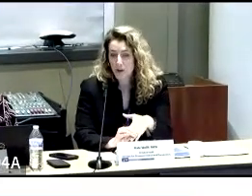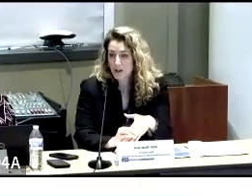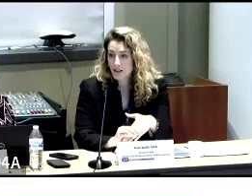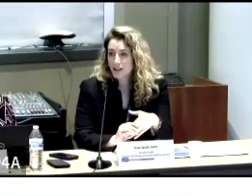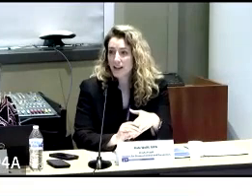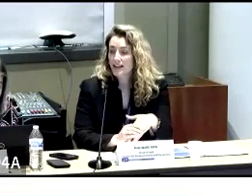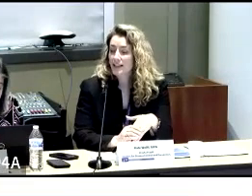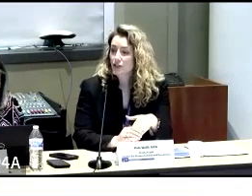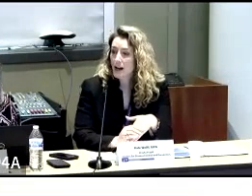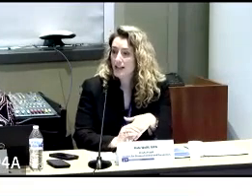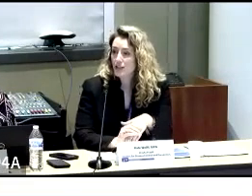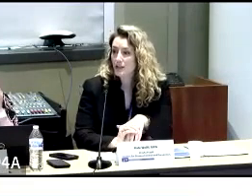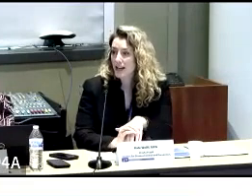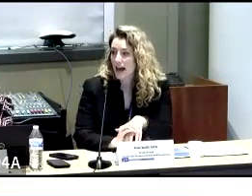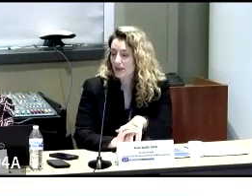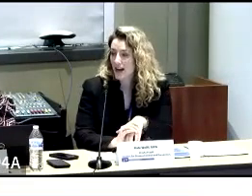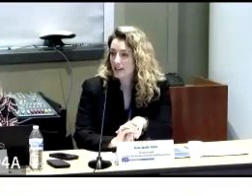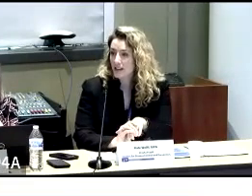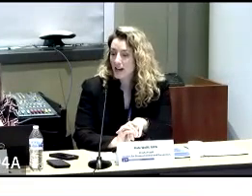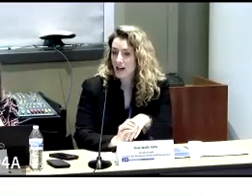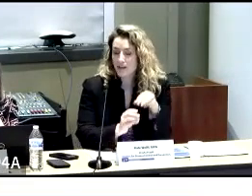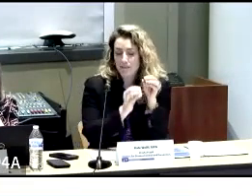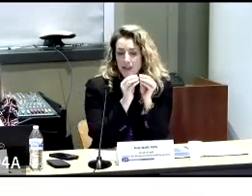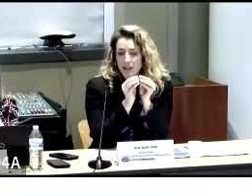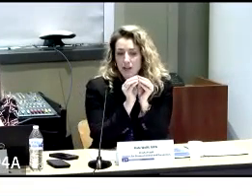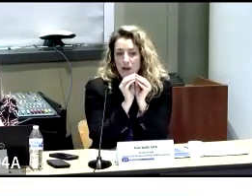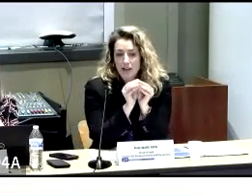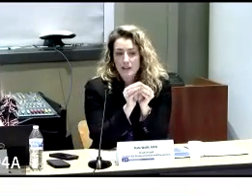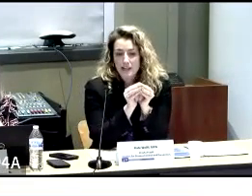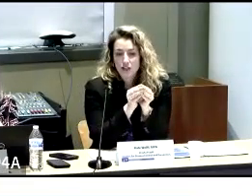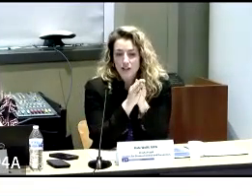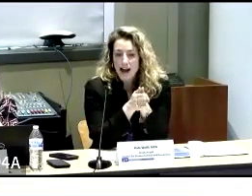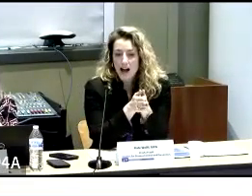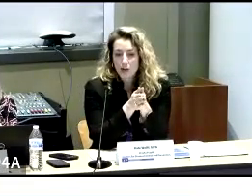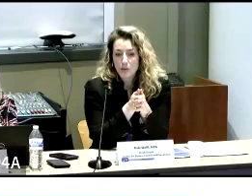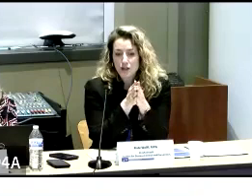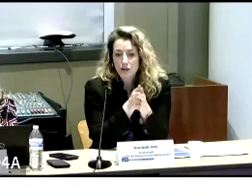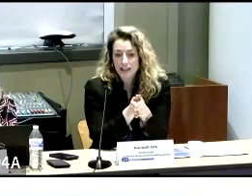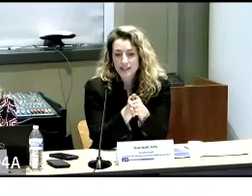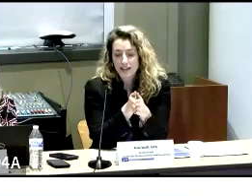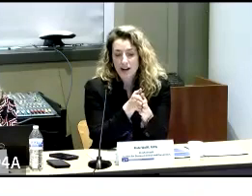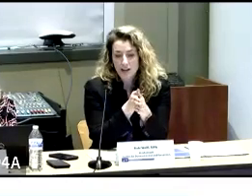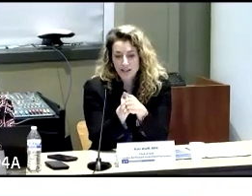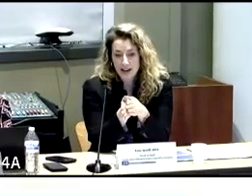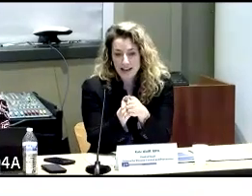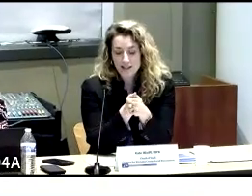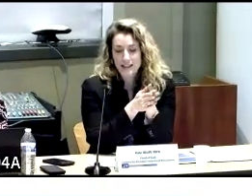Again, trying to get at that recommendation of how do we translate our science